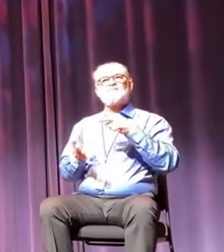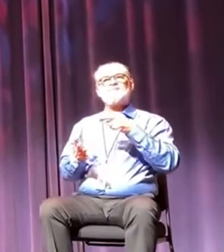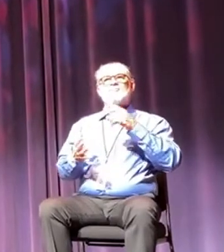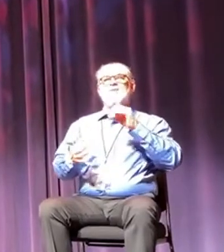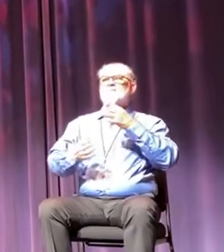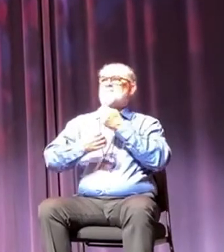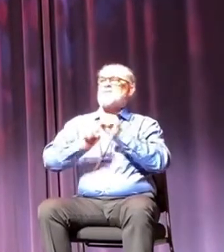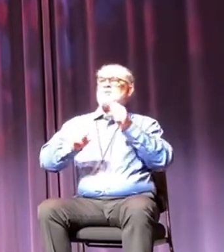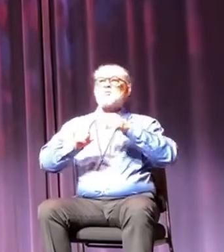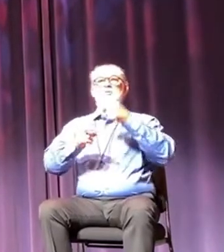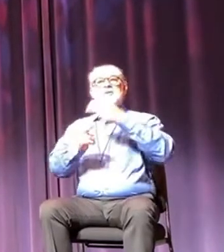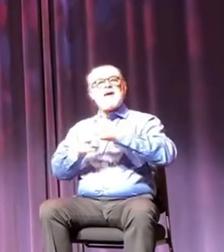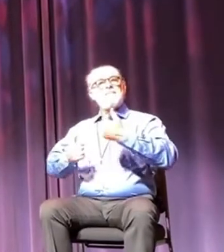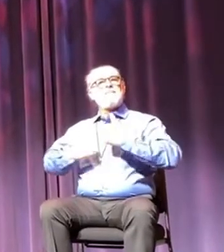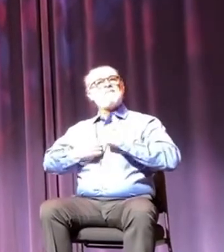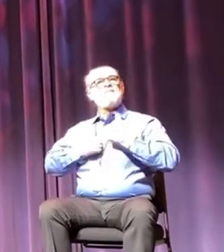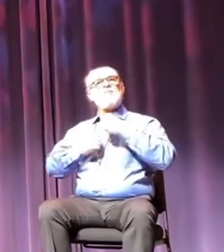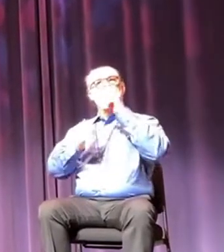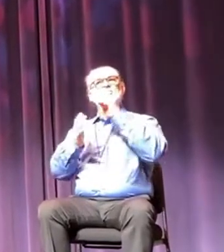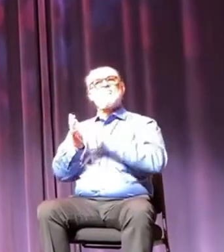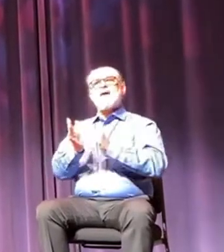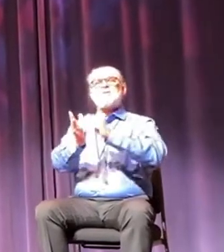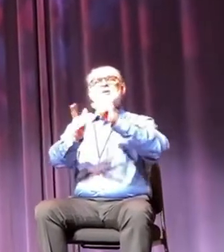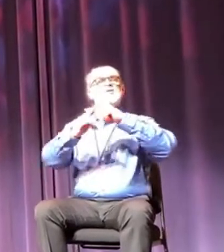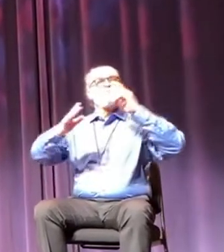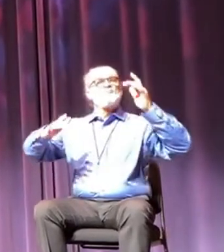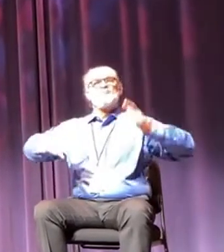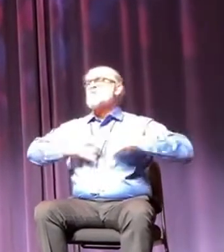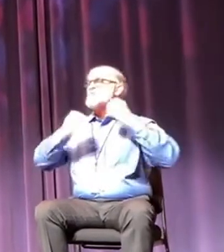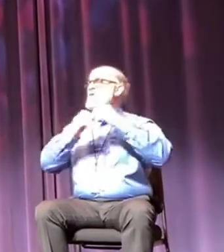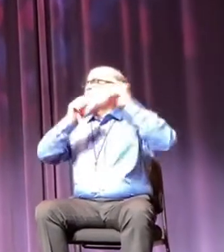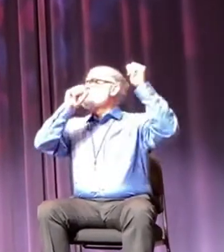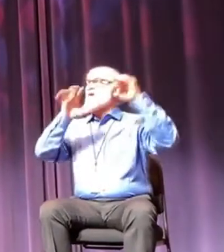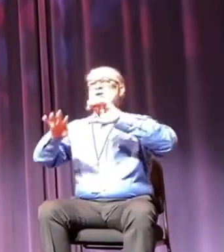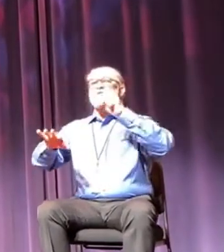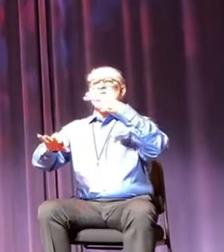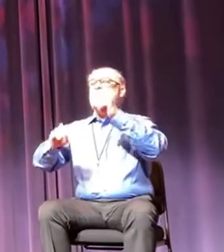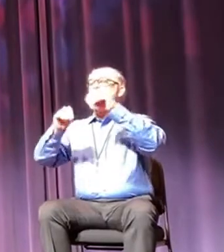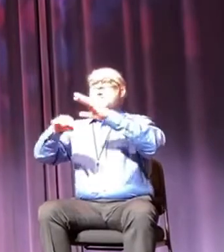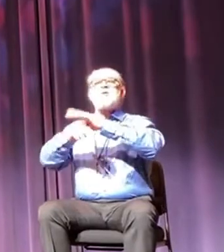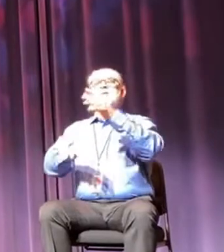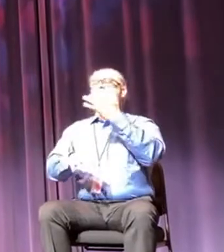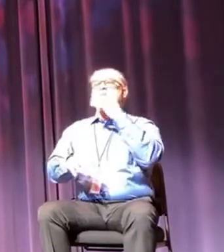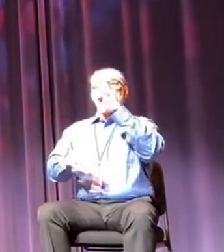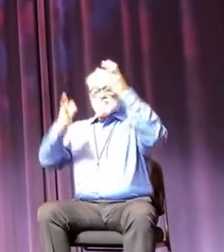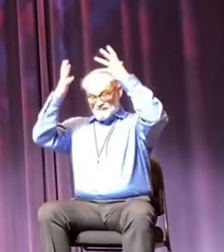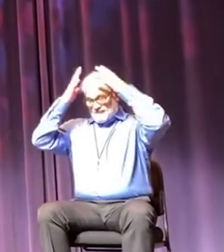The freedom to name herself to thousands gets rejoiced in the rain. She puts on her favorite wig, no fear.